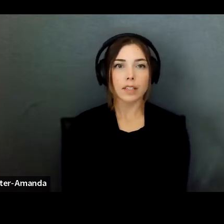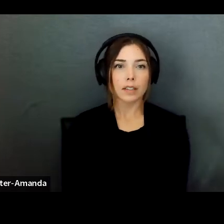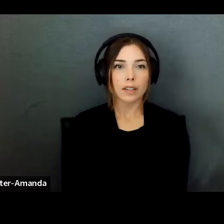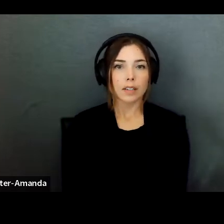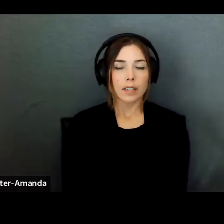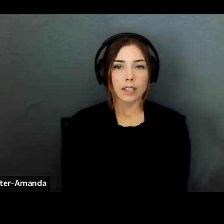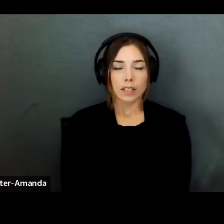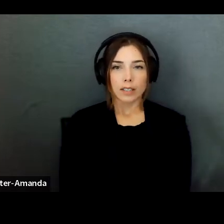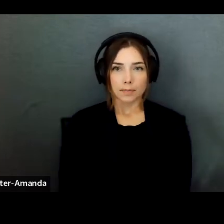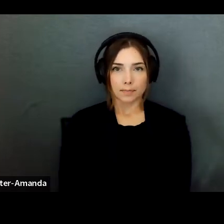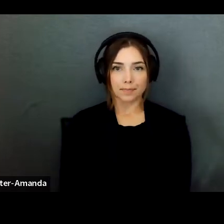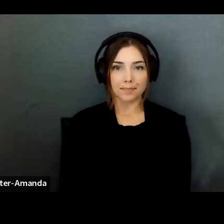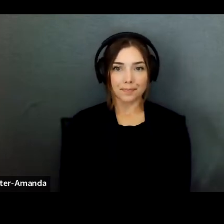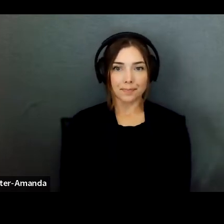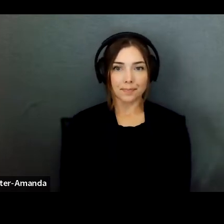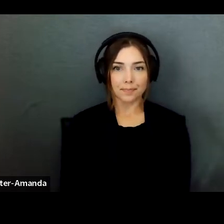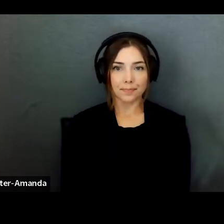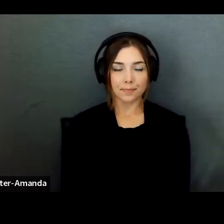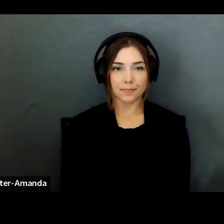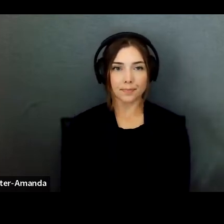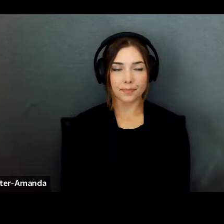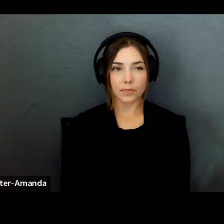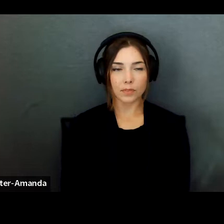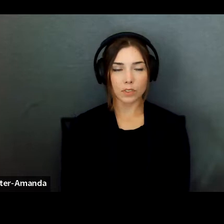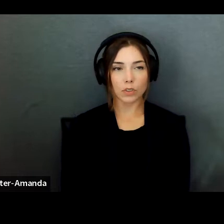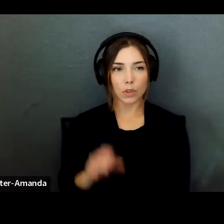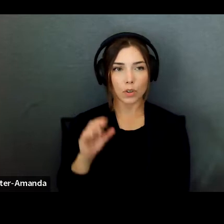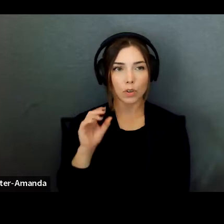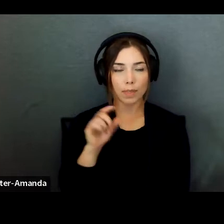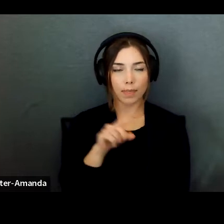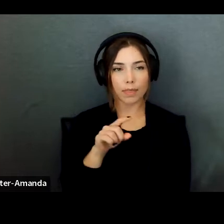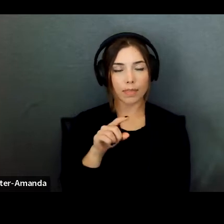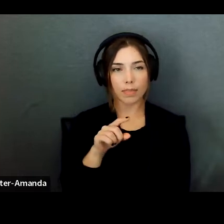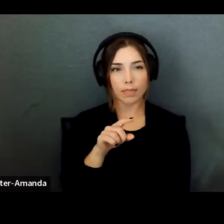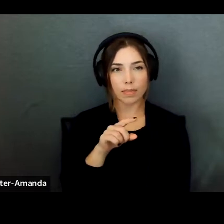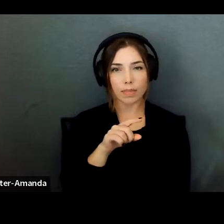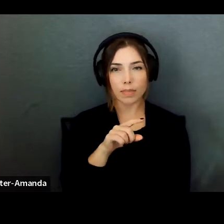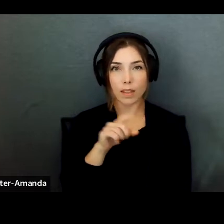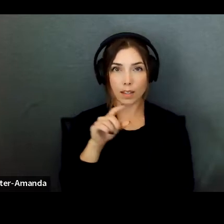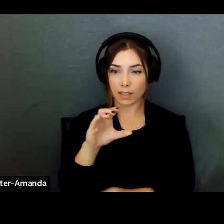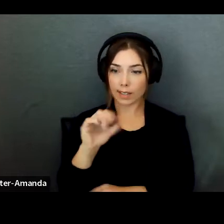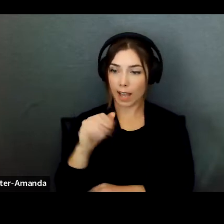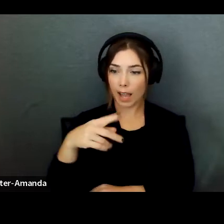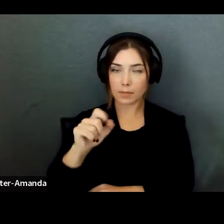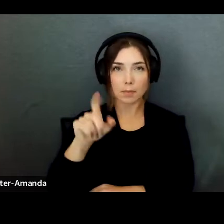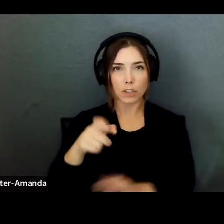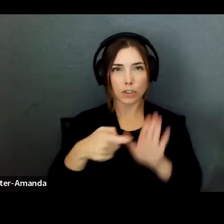So they have to be able to show that they have a plan and that they have done everything